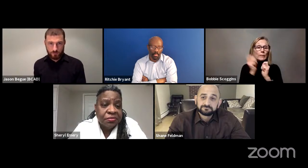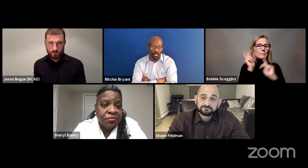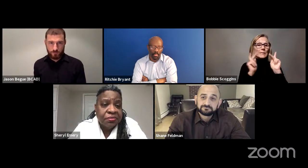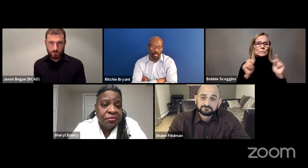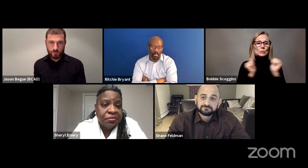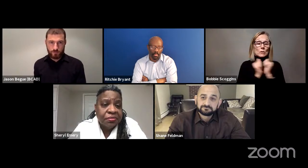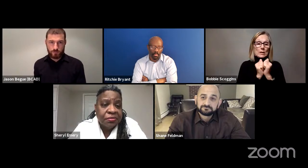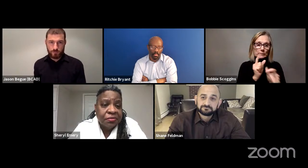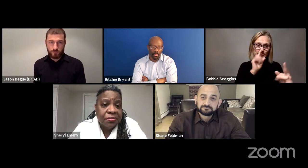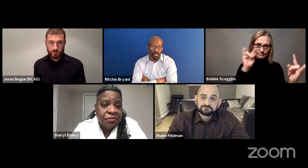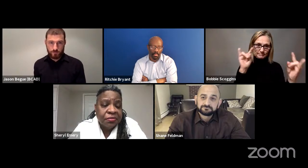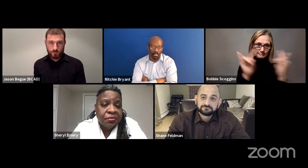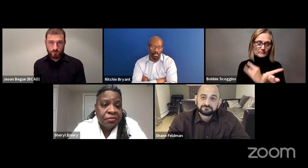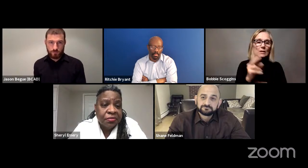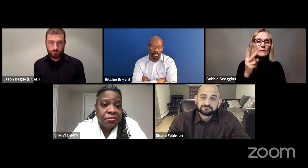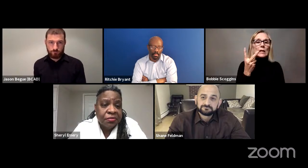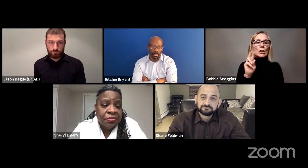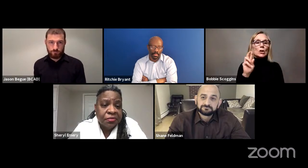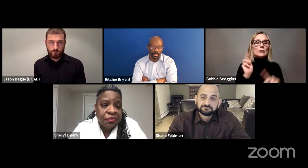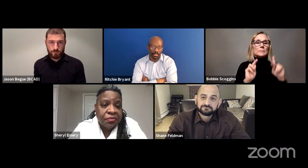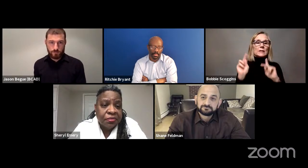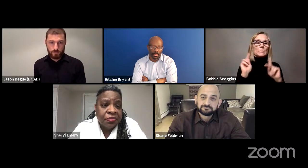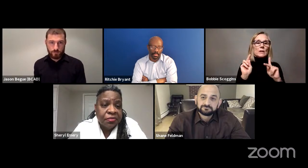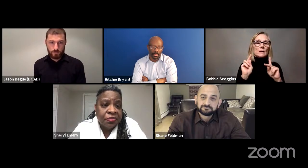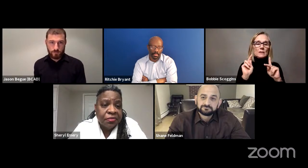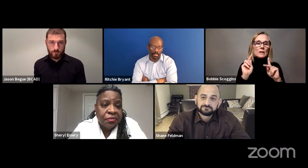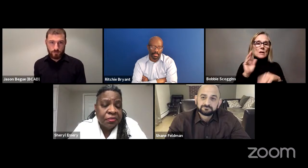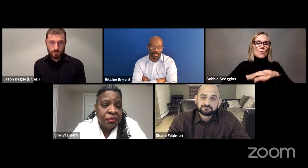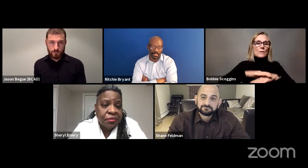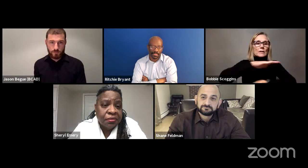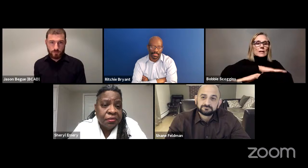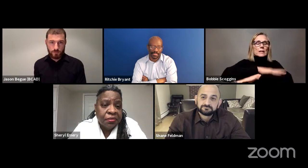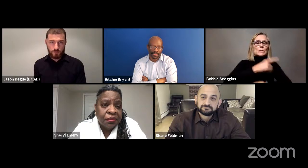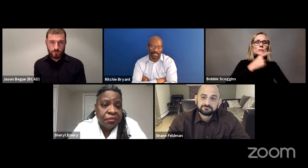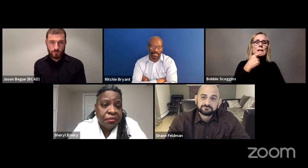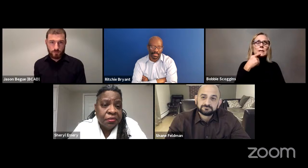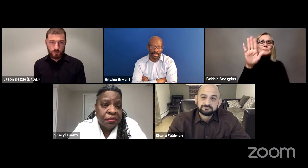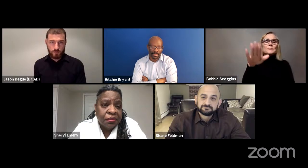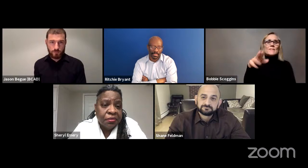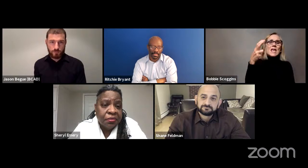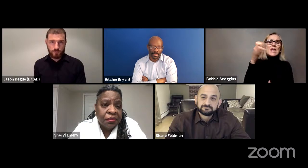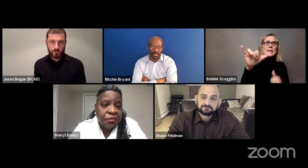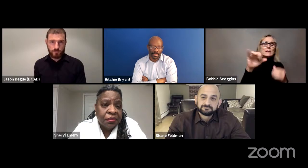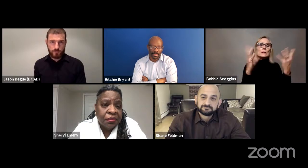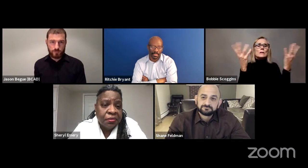I think what finally pulled all the people together, it's very ironic, was VR. VR came